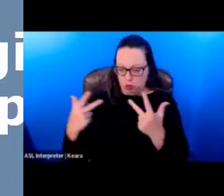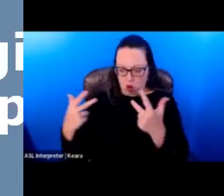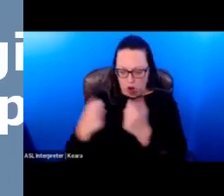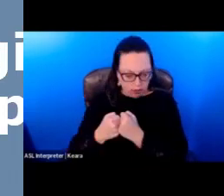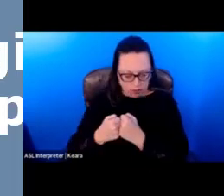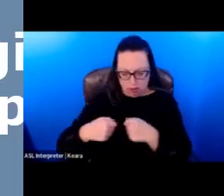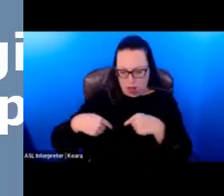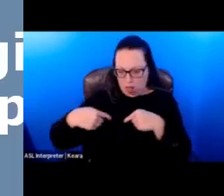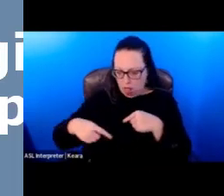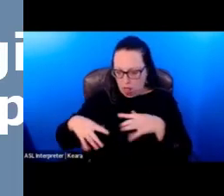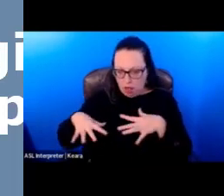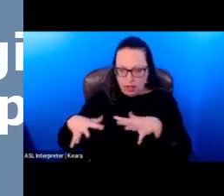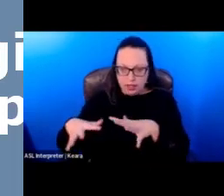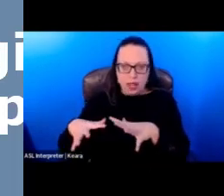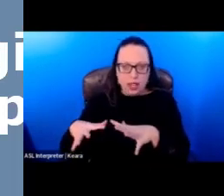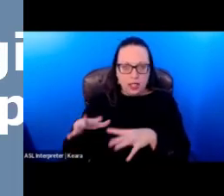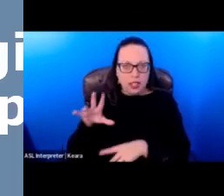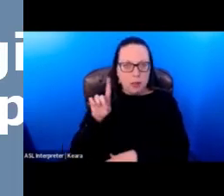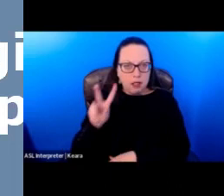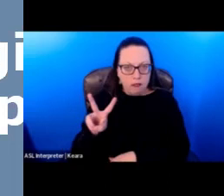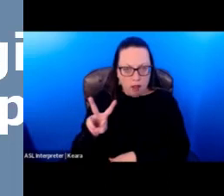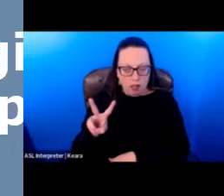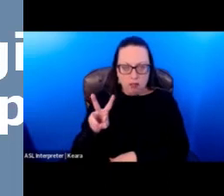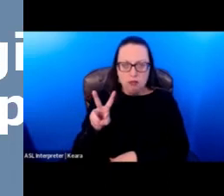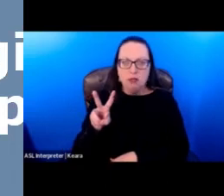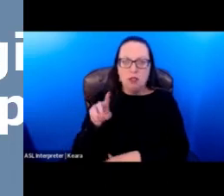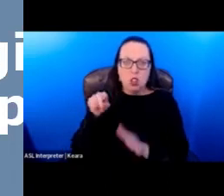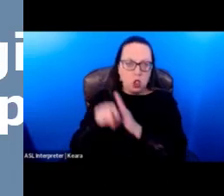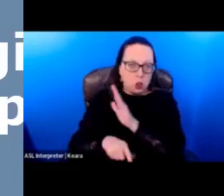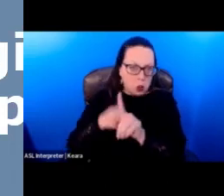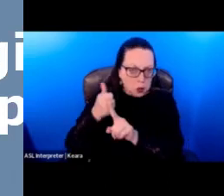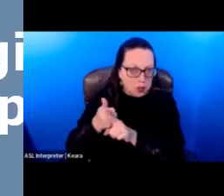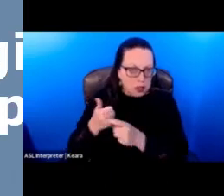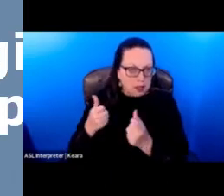injuries are experienced both. I think of the peer support and